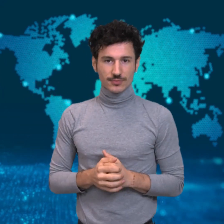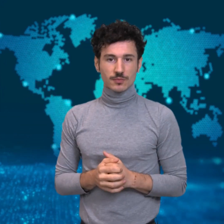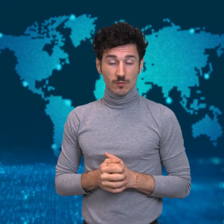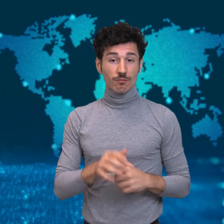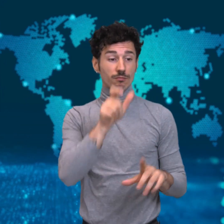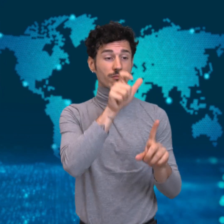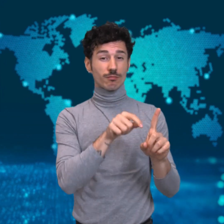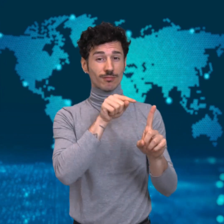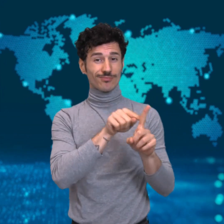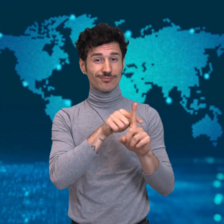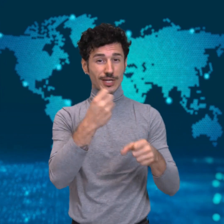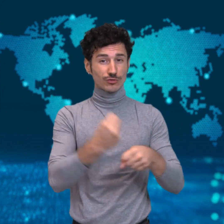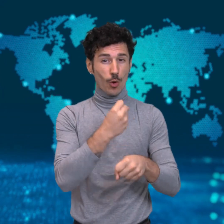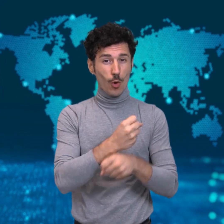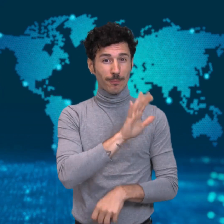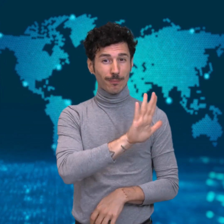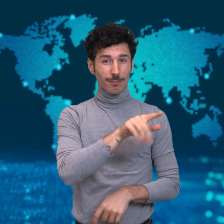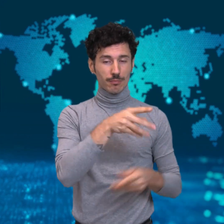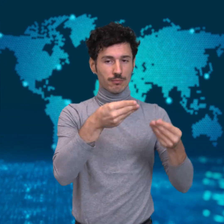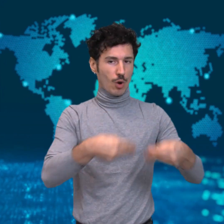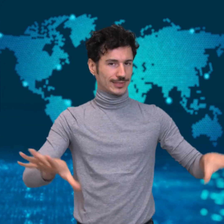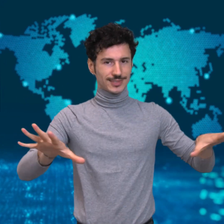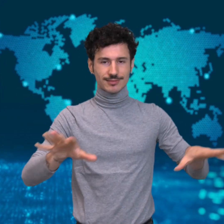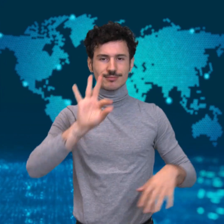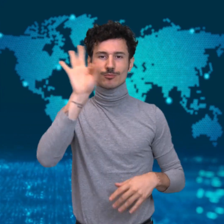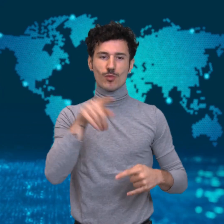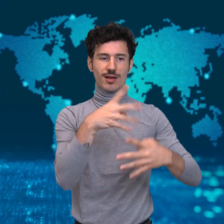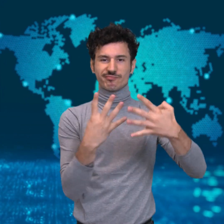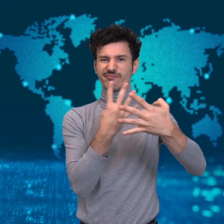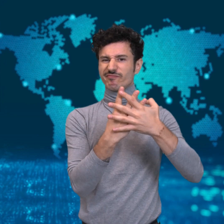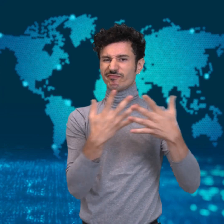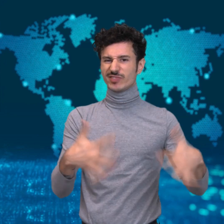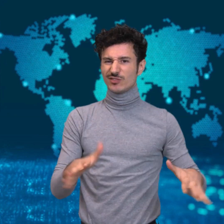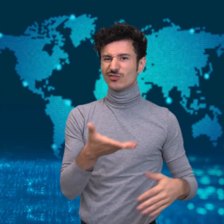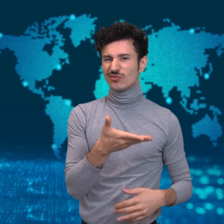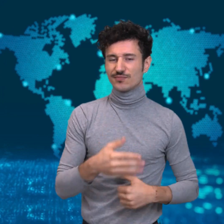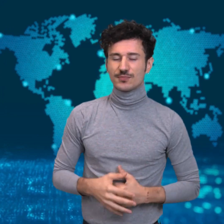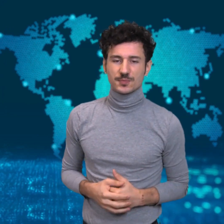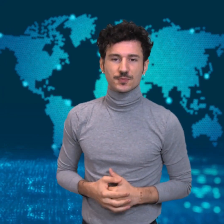He has lost his job as a result of his arrest.